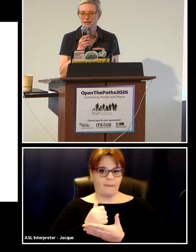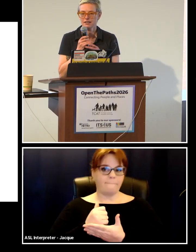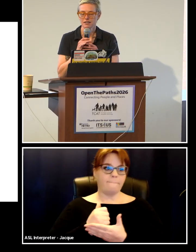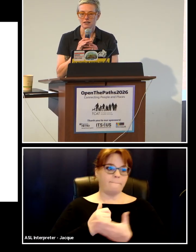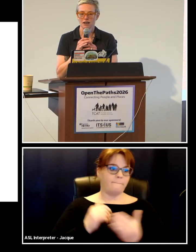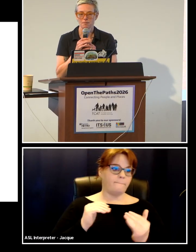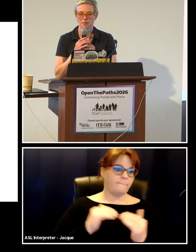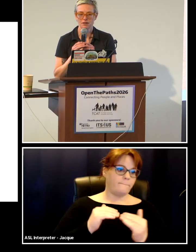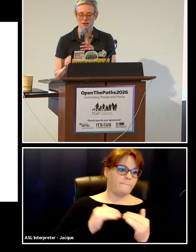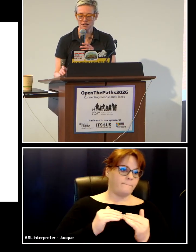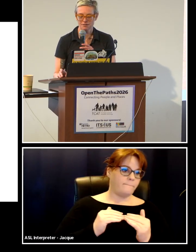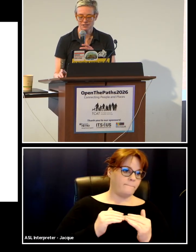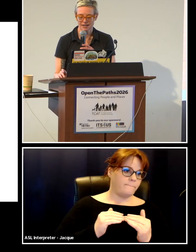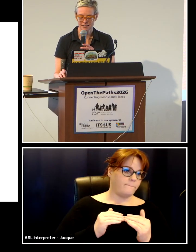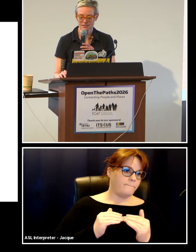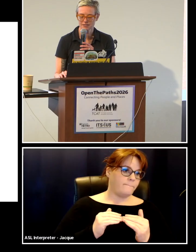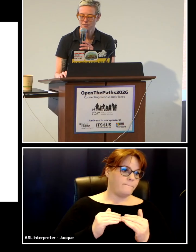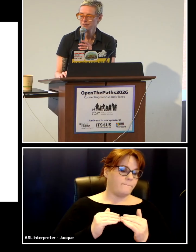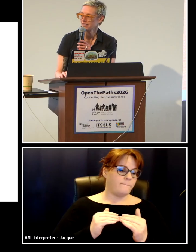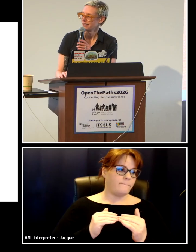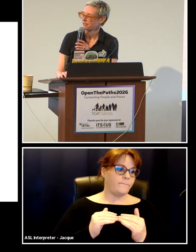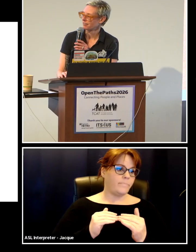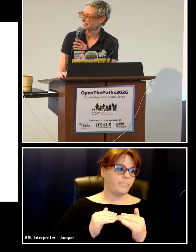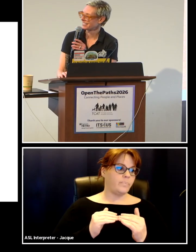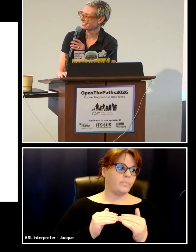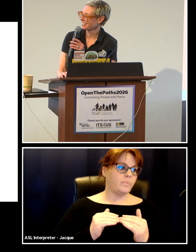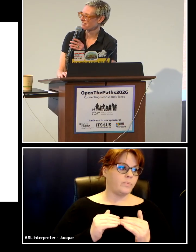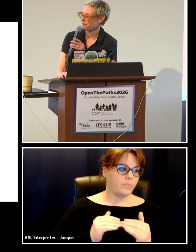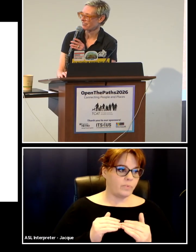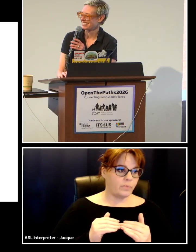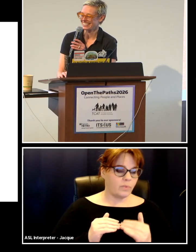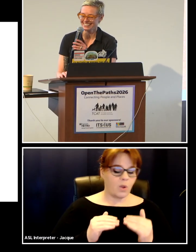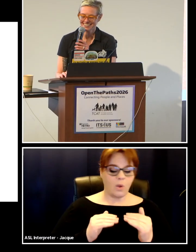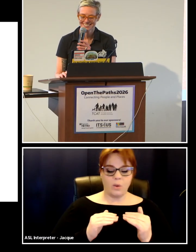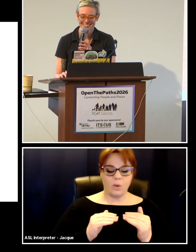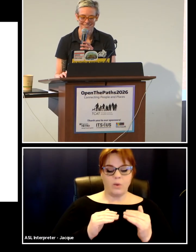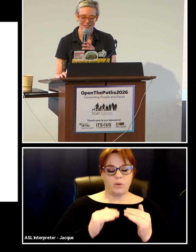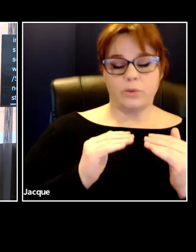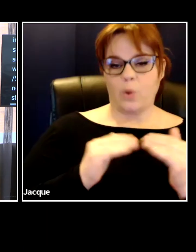that um non-driver status. So if you want to dig into that report, dig in there. It's it's really